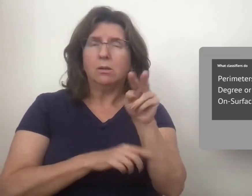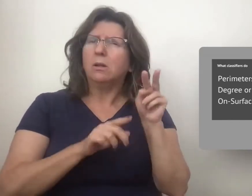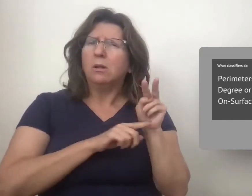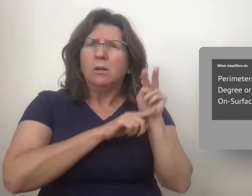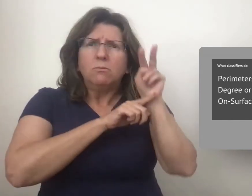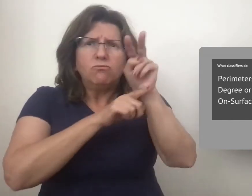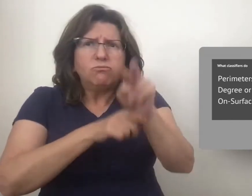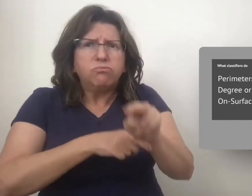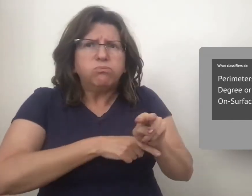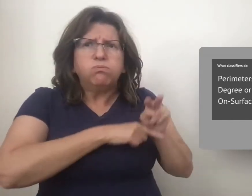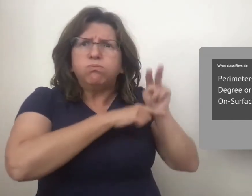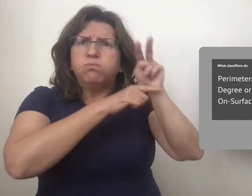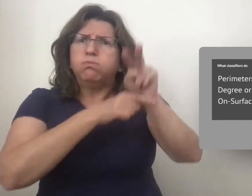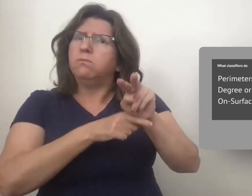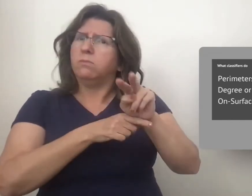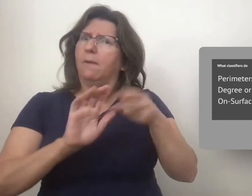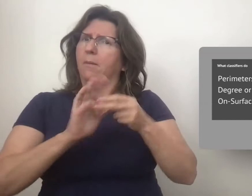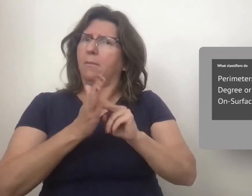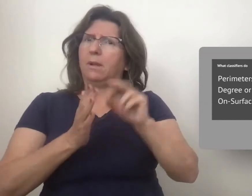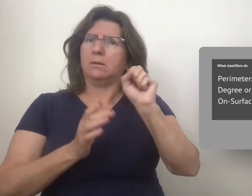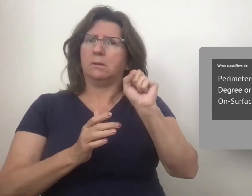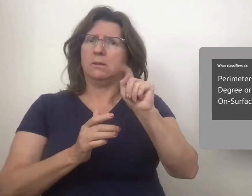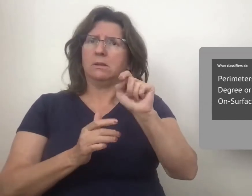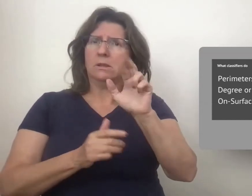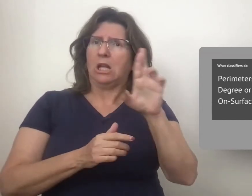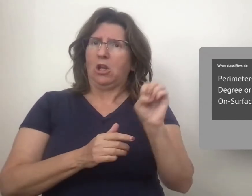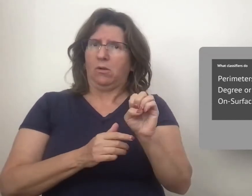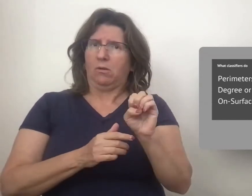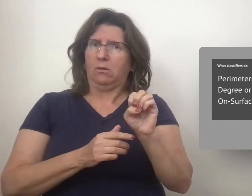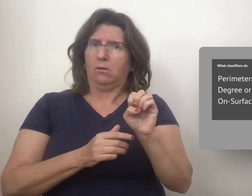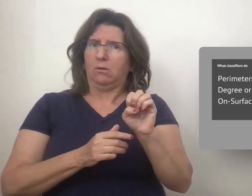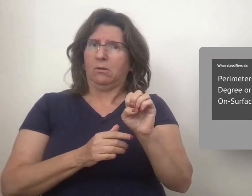with a repeated, circular motion. That means STARE.